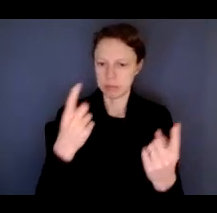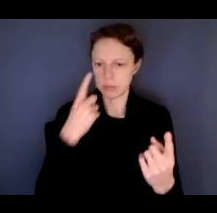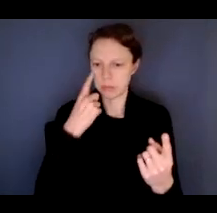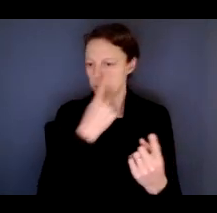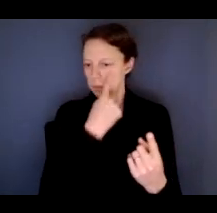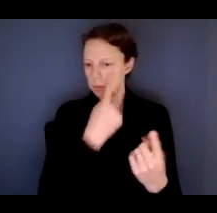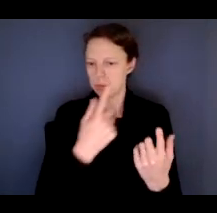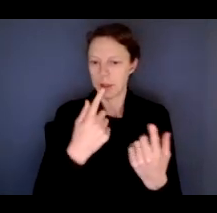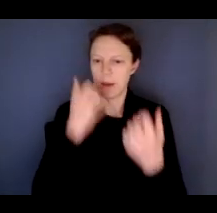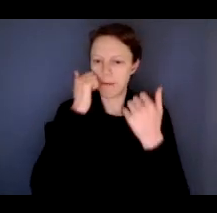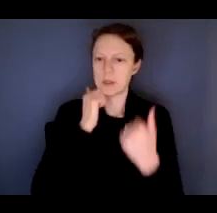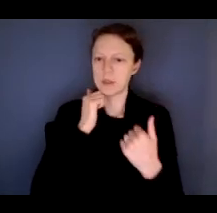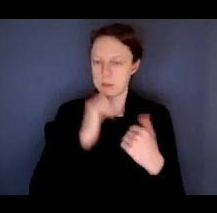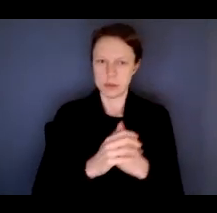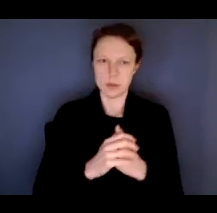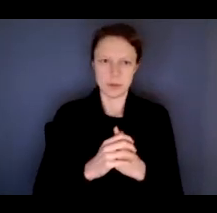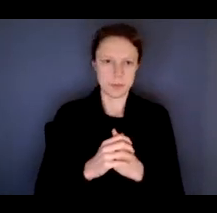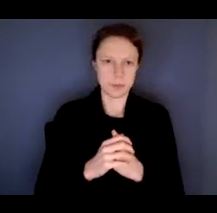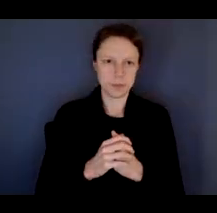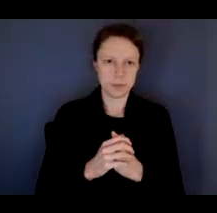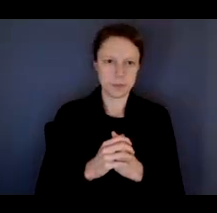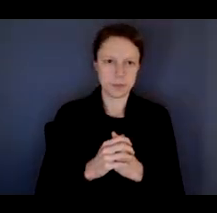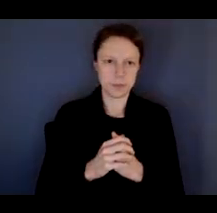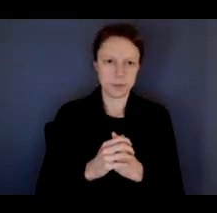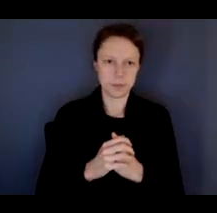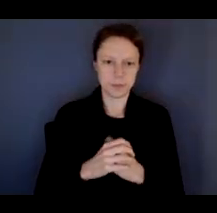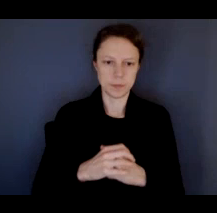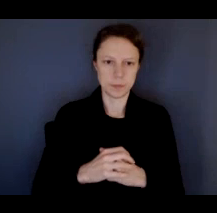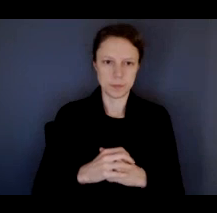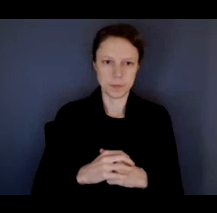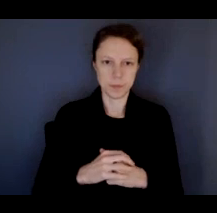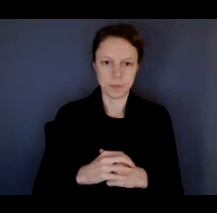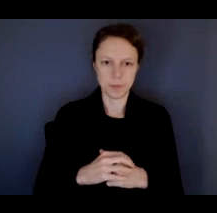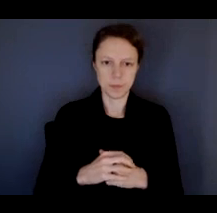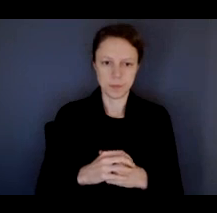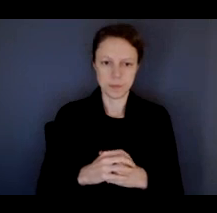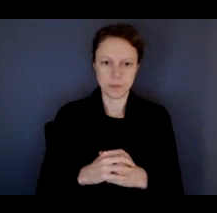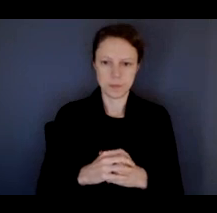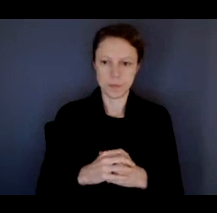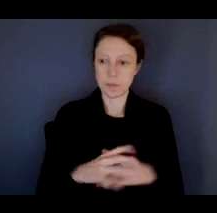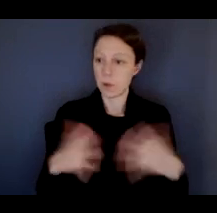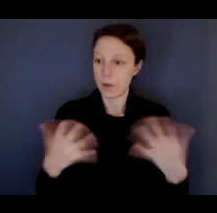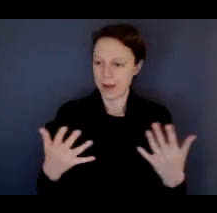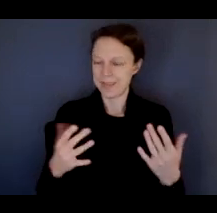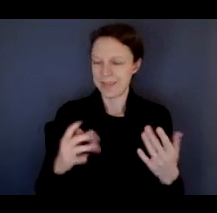I might just hand over now in terms of the next part of the presentation, being participants in